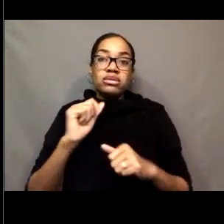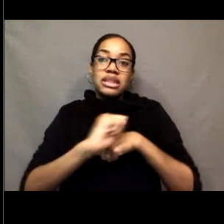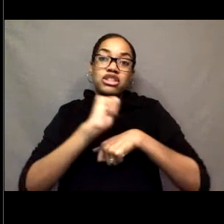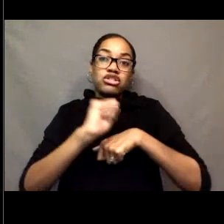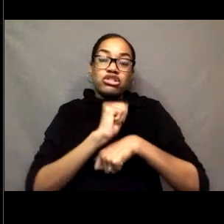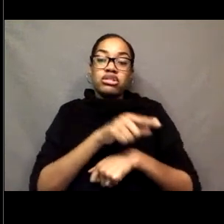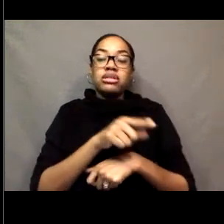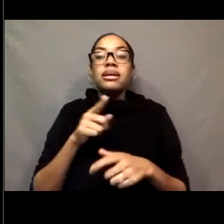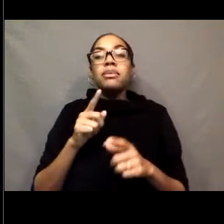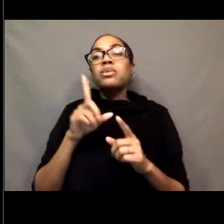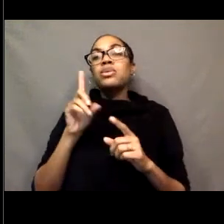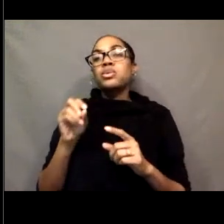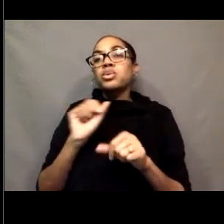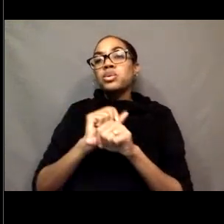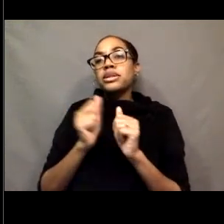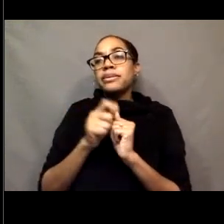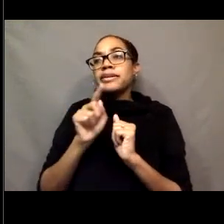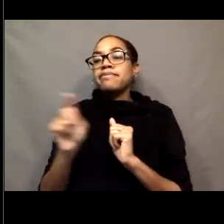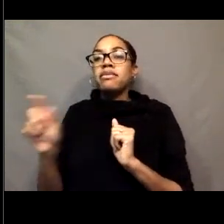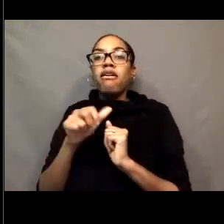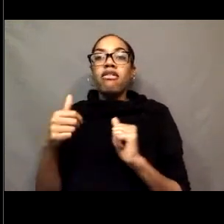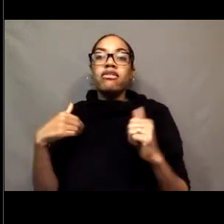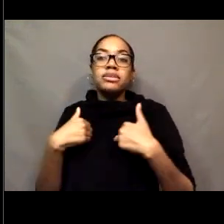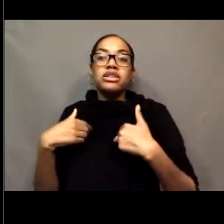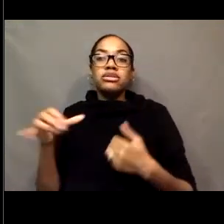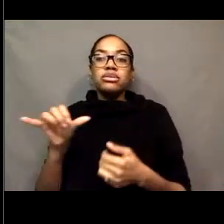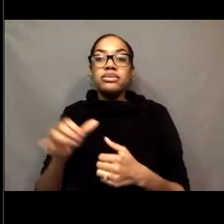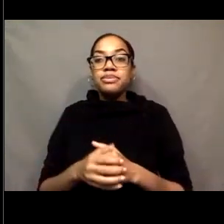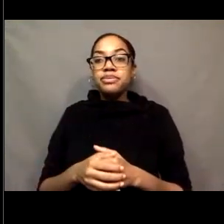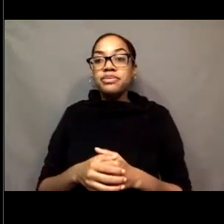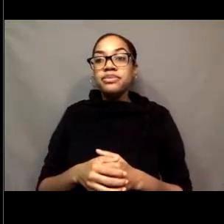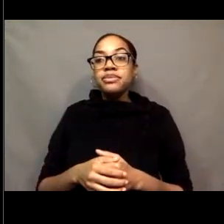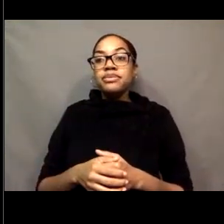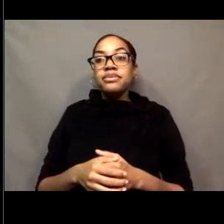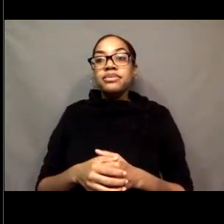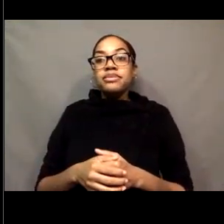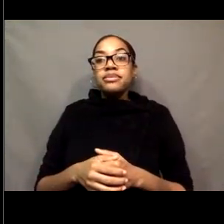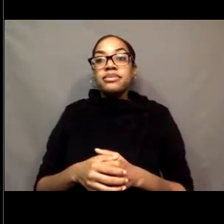but I'm mostly going to talk about the white abalone work. So the way that we bring back abalone